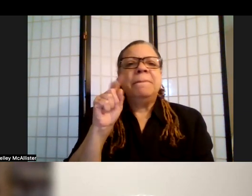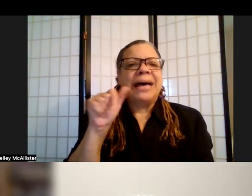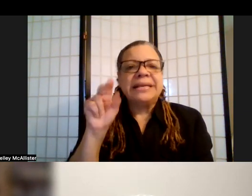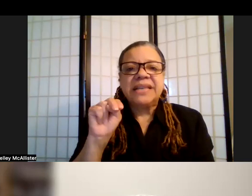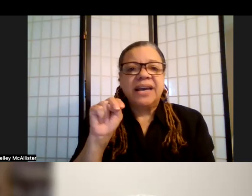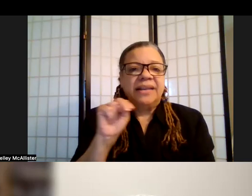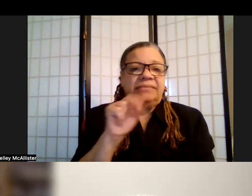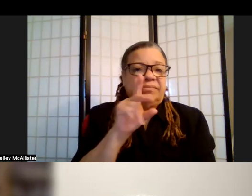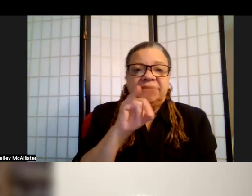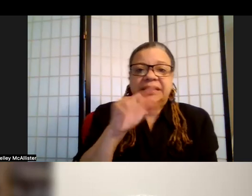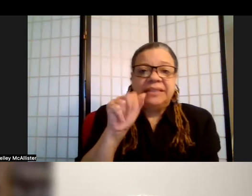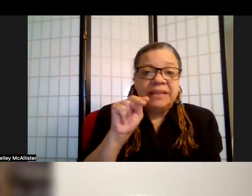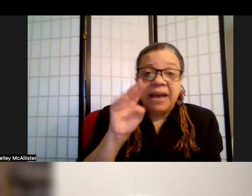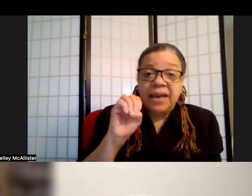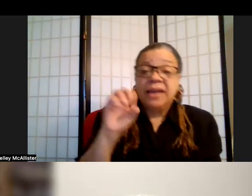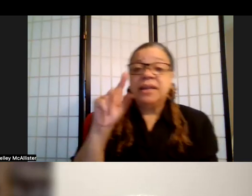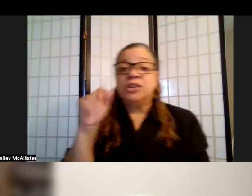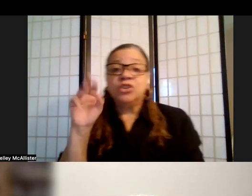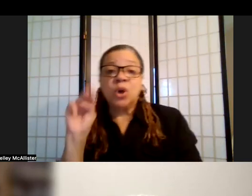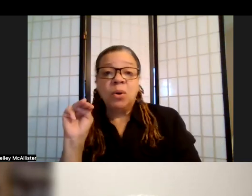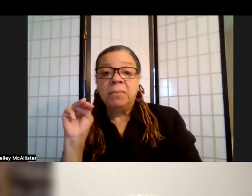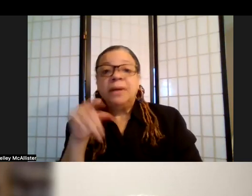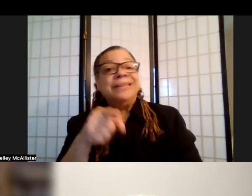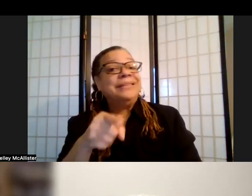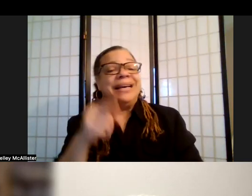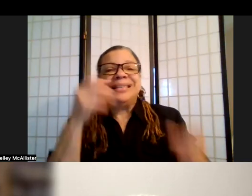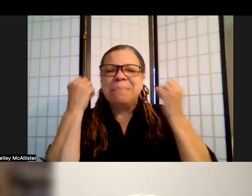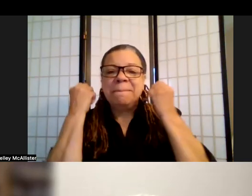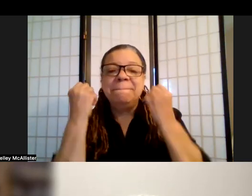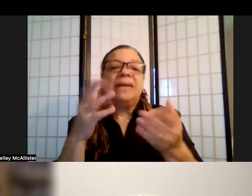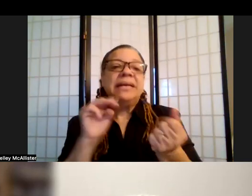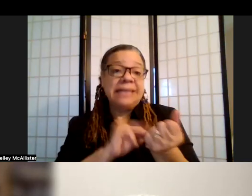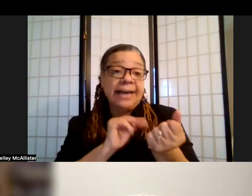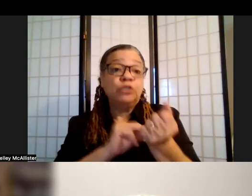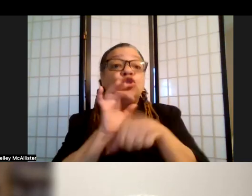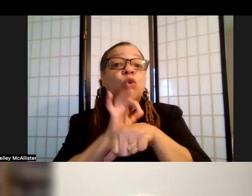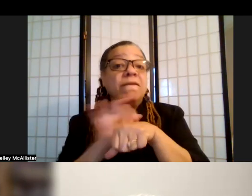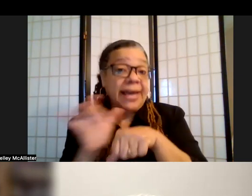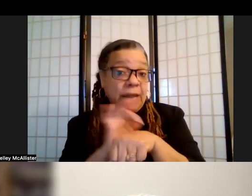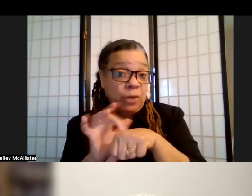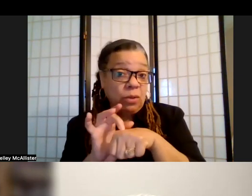There is a much greater number of doctors who are available at the city level,